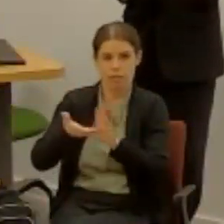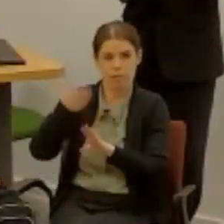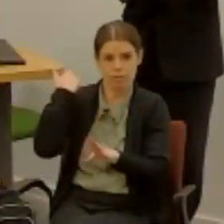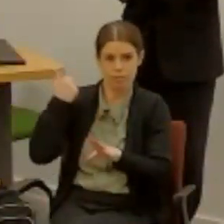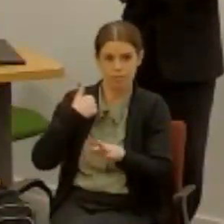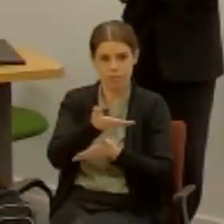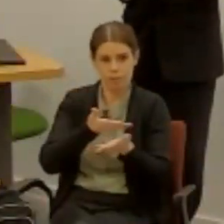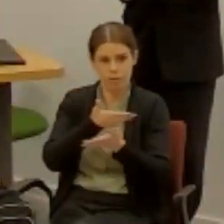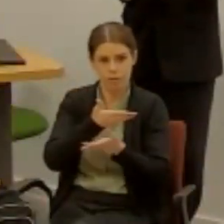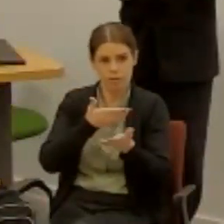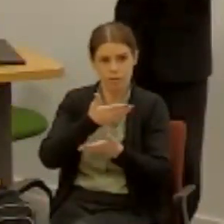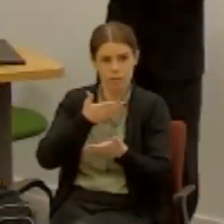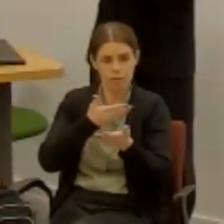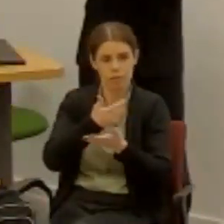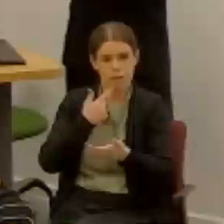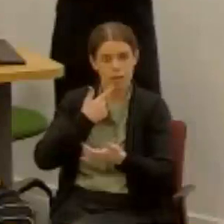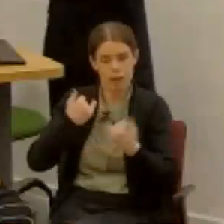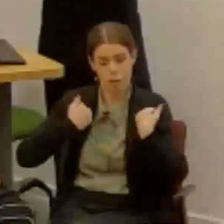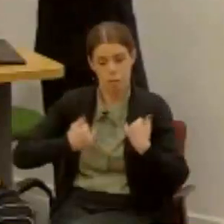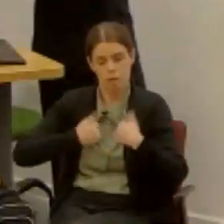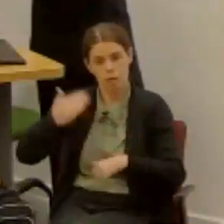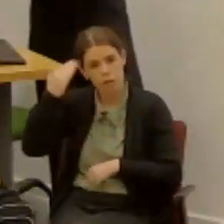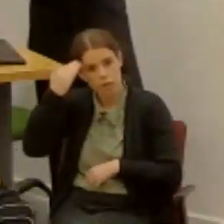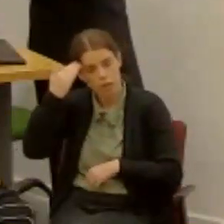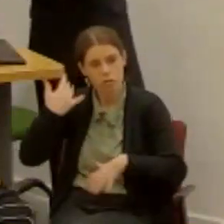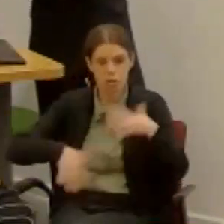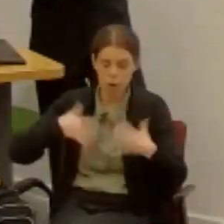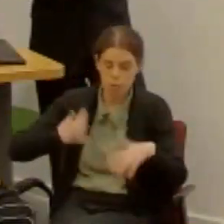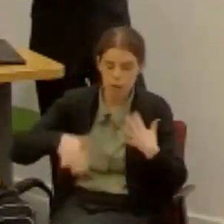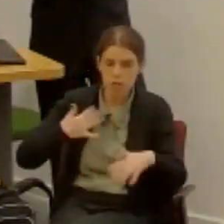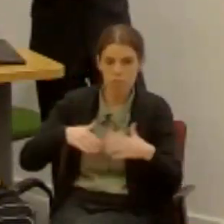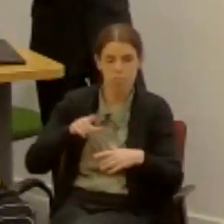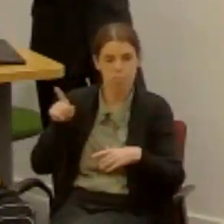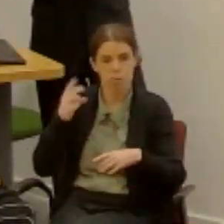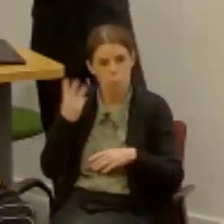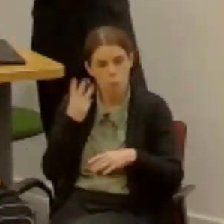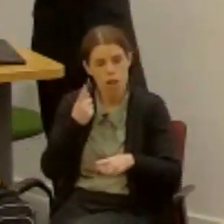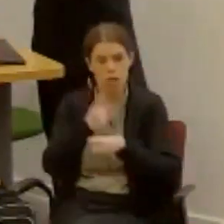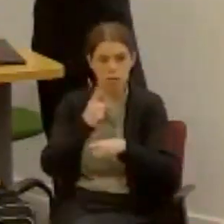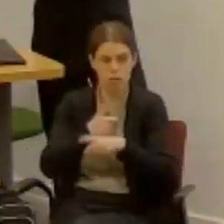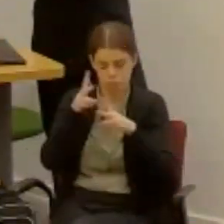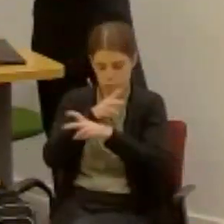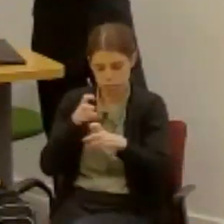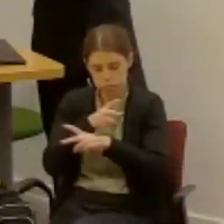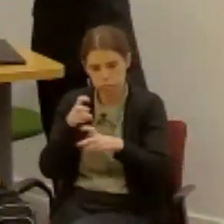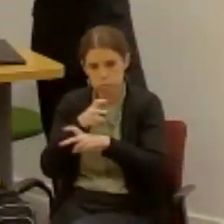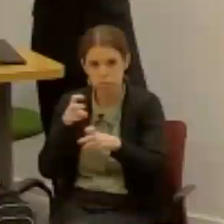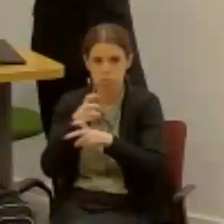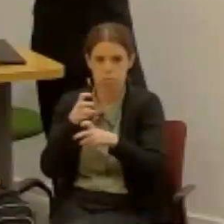conference called neuro trauma. And Willie talks about the research. You've done some things that we're doing just now.